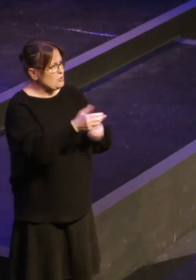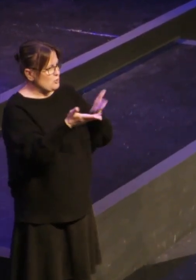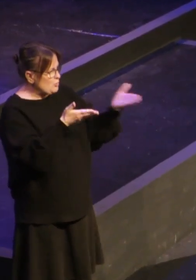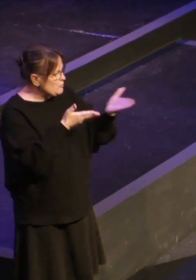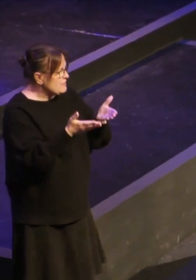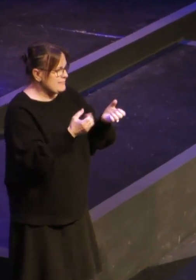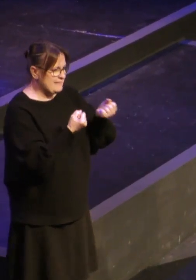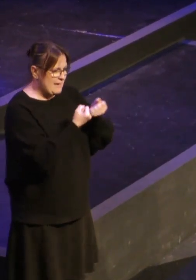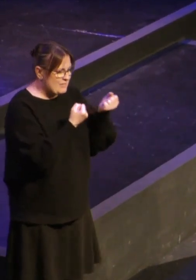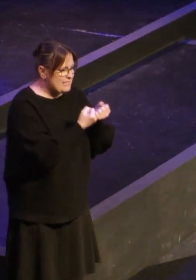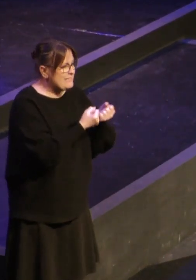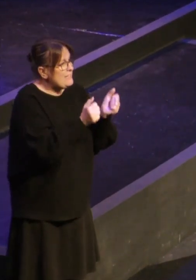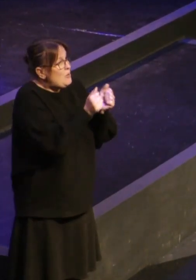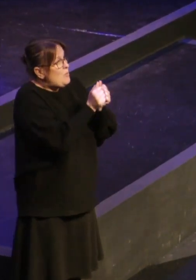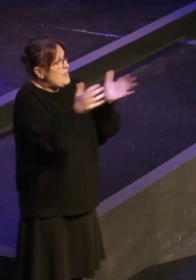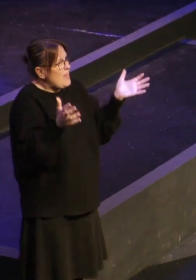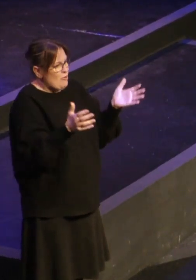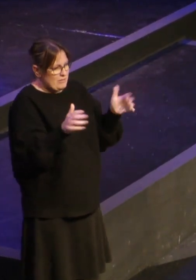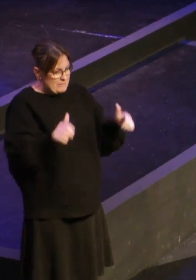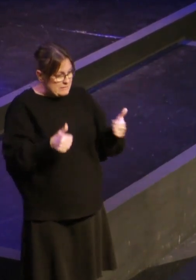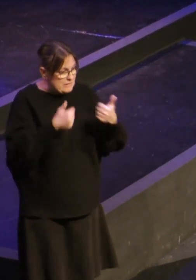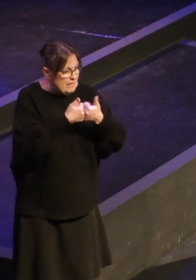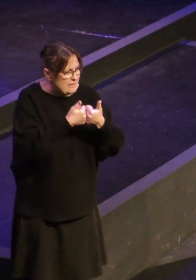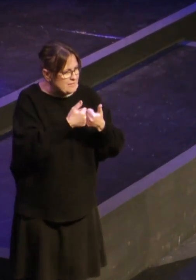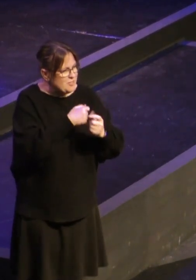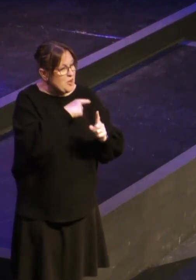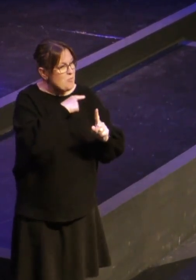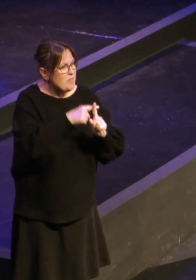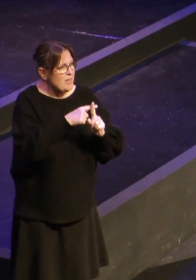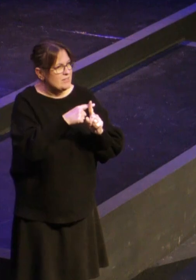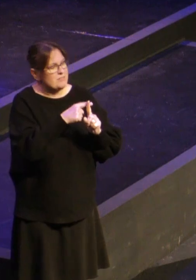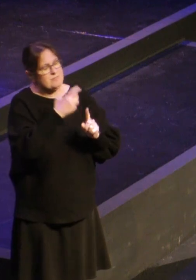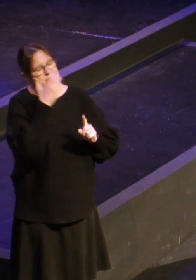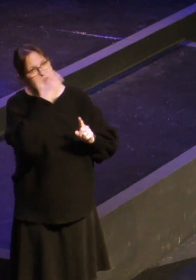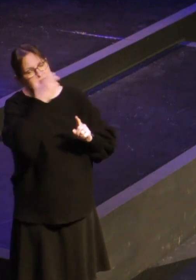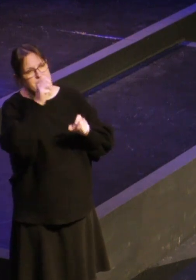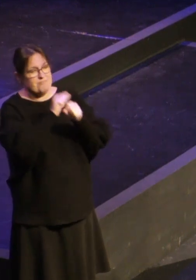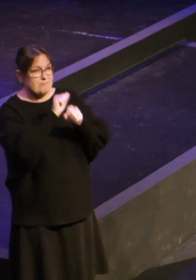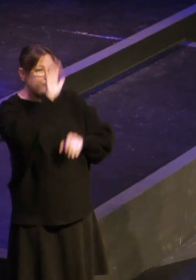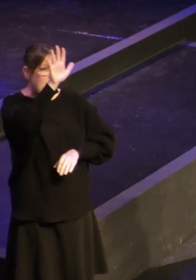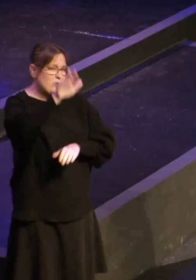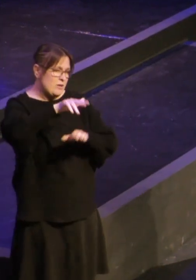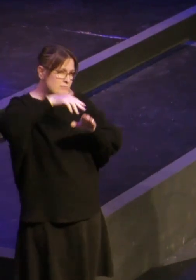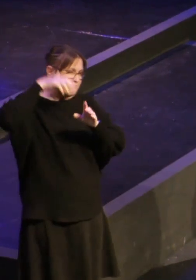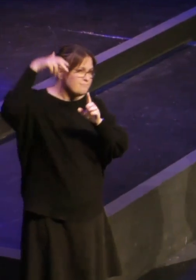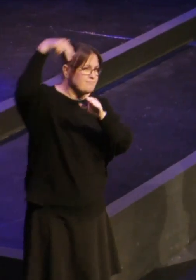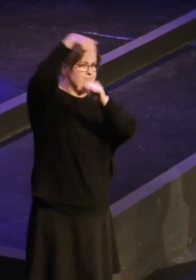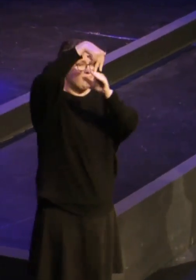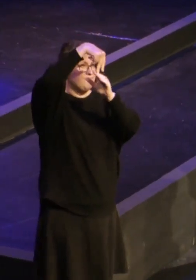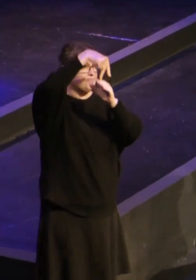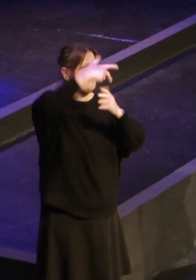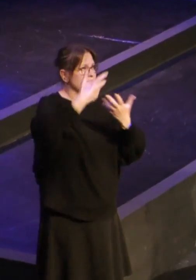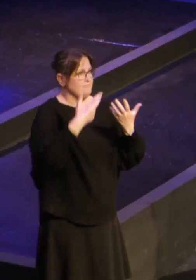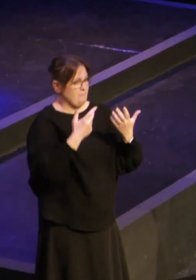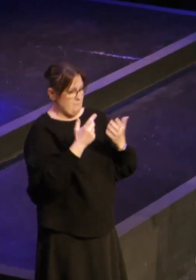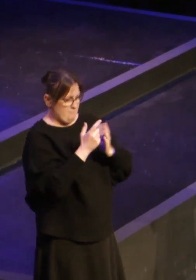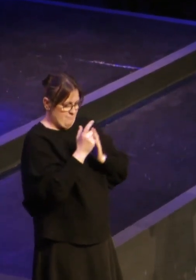challenges and the mountain top moments that epilepsy has brought me. I had my first seizure